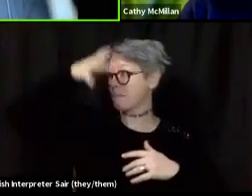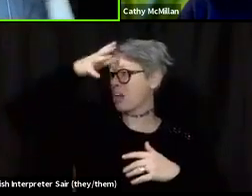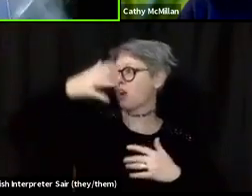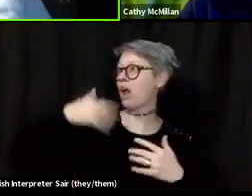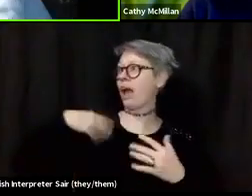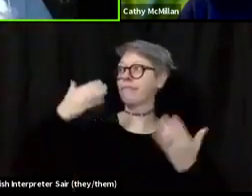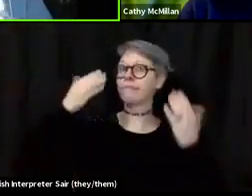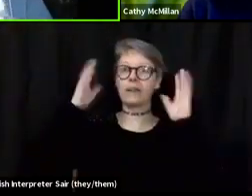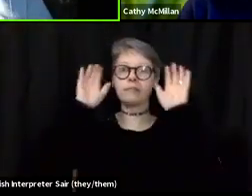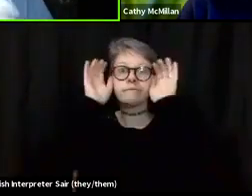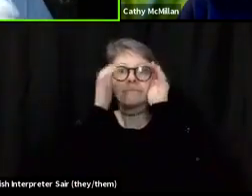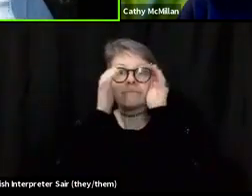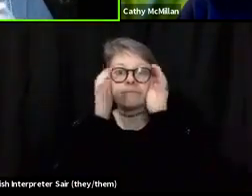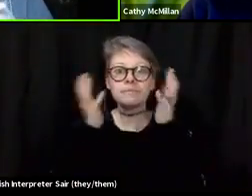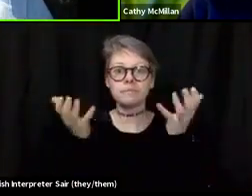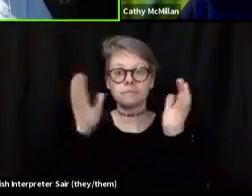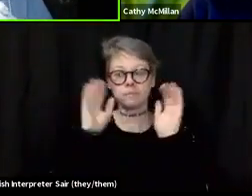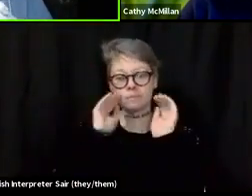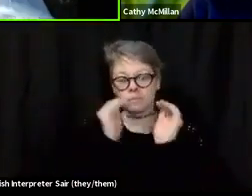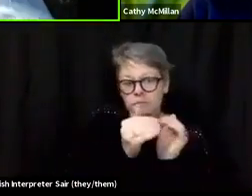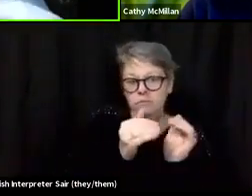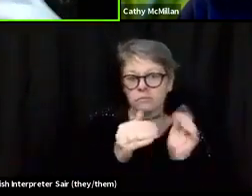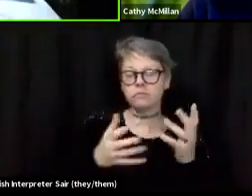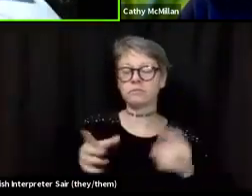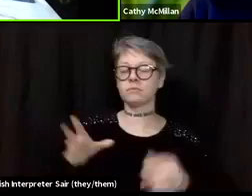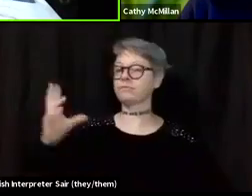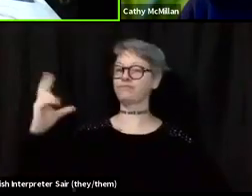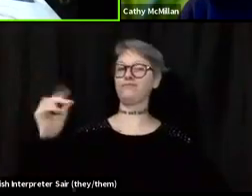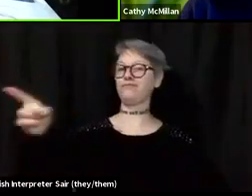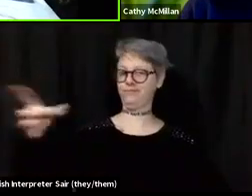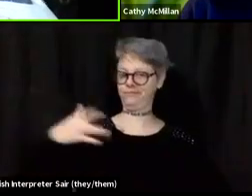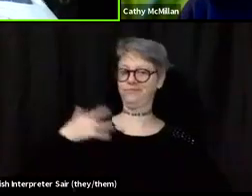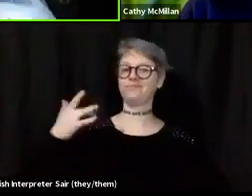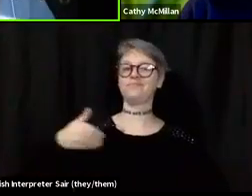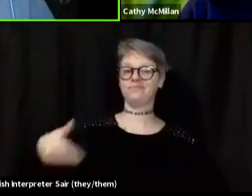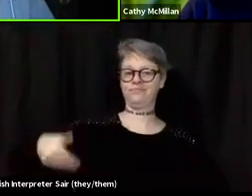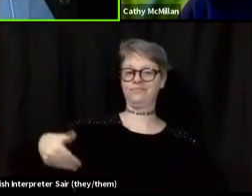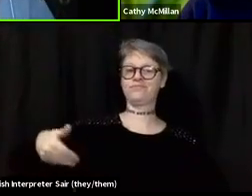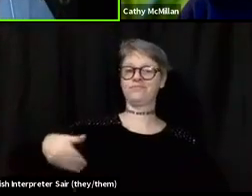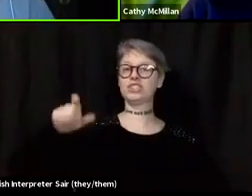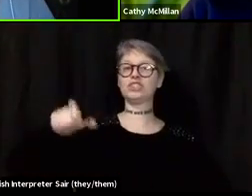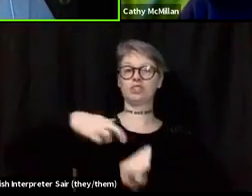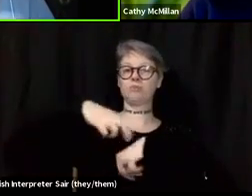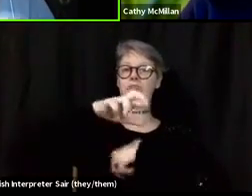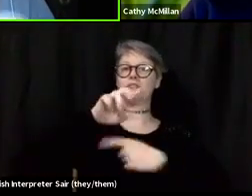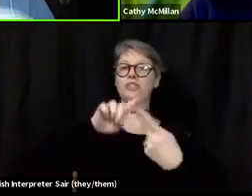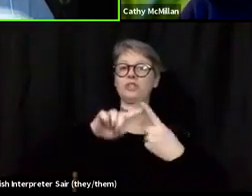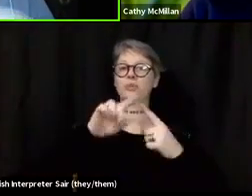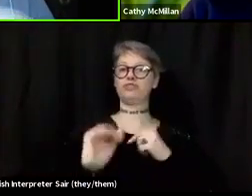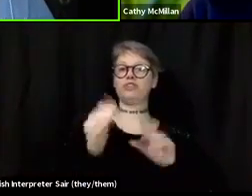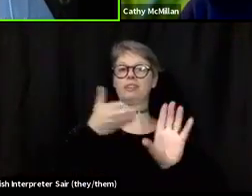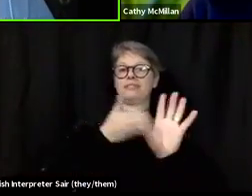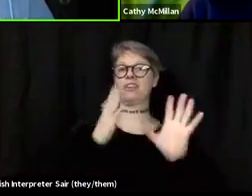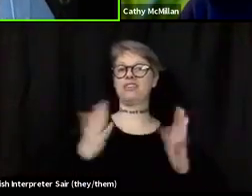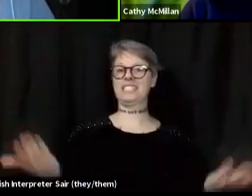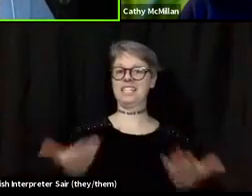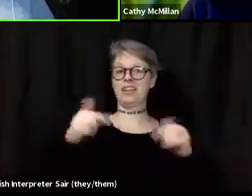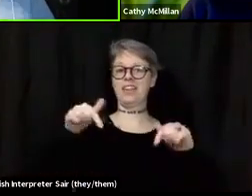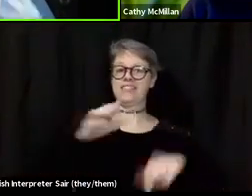know like am I just being you know the parent and now. I got these. blinders blinders on or whatever and she's like no I really think I'm going to. refer you to a chance I call